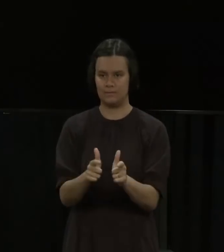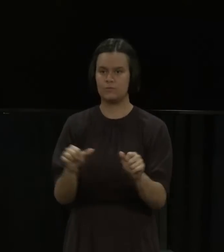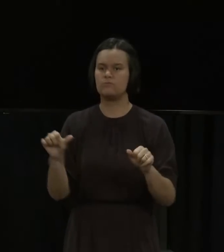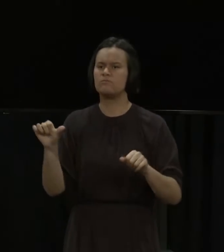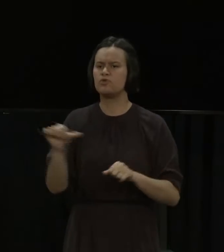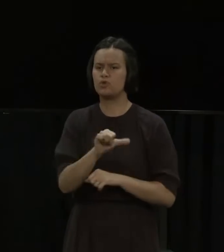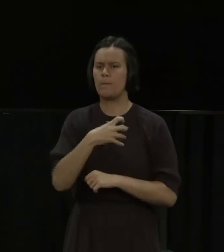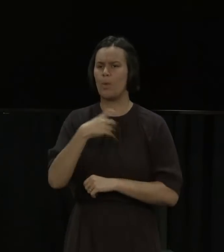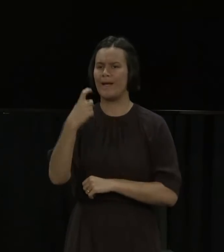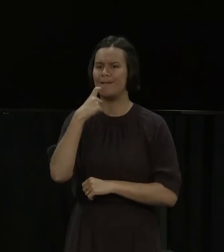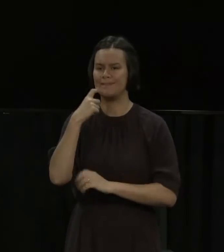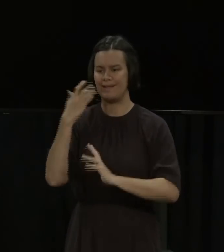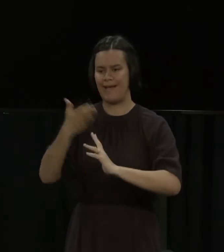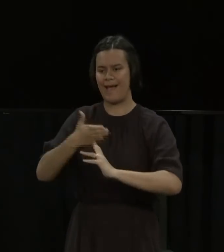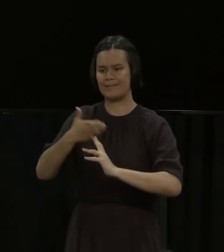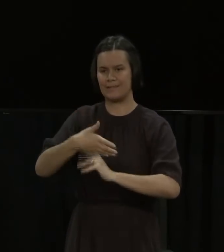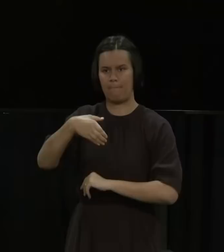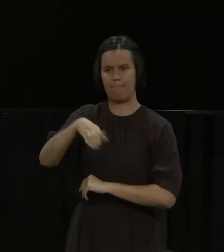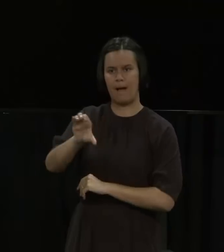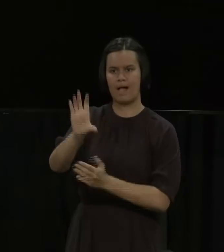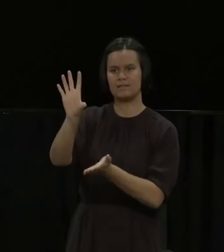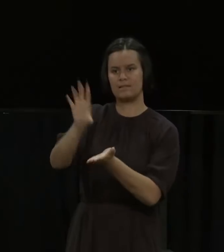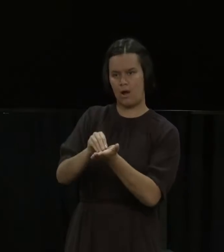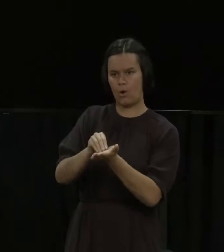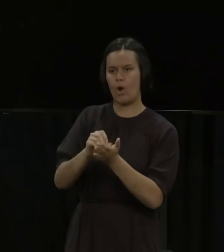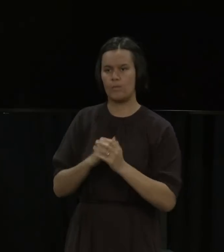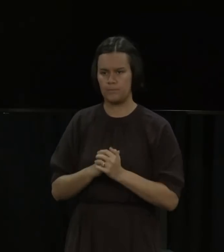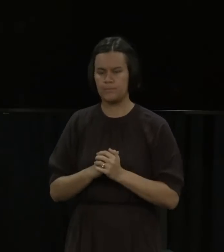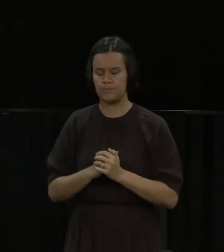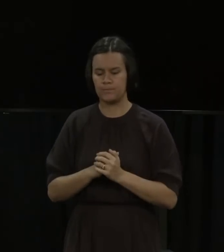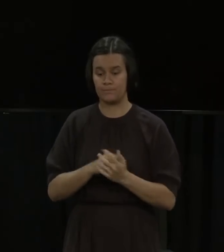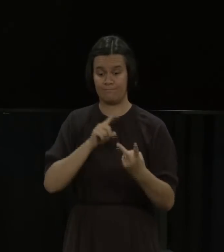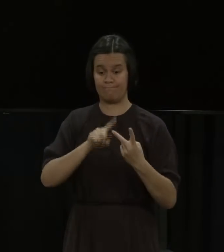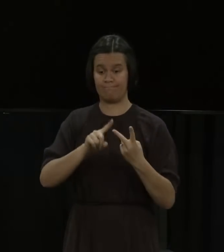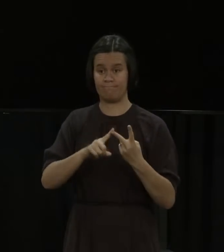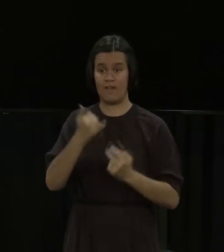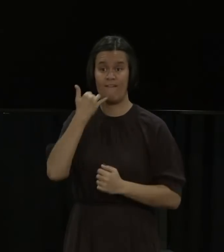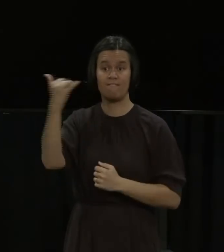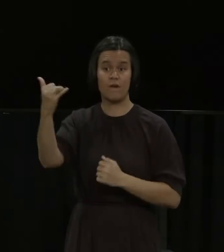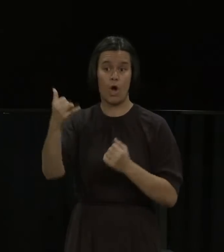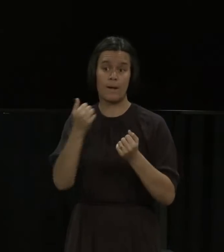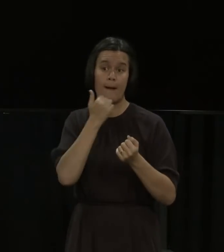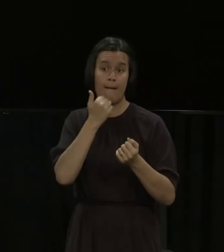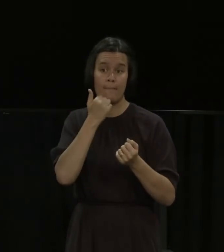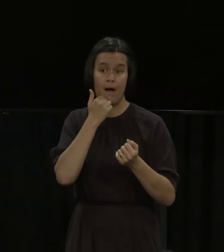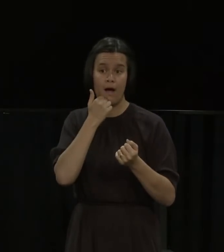arbitrarily and they have managed to ease that. There should be fewer issues with people downloading their